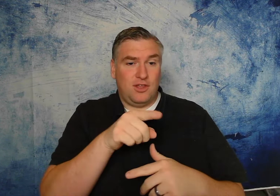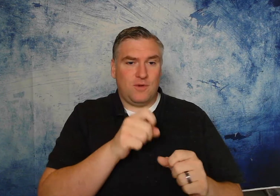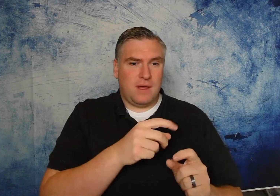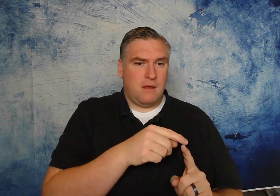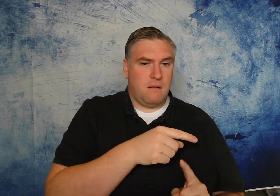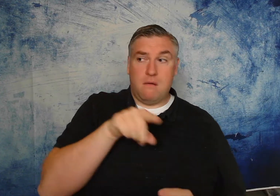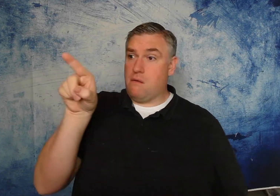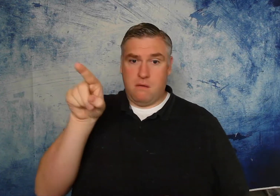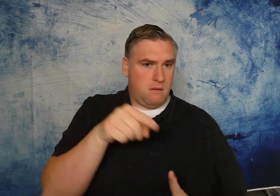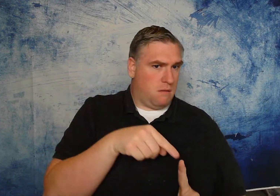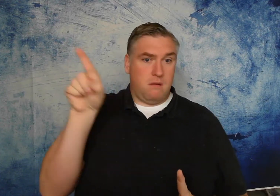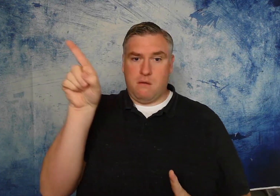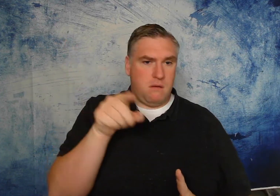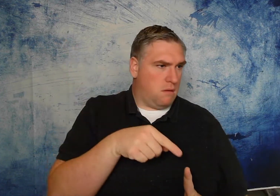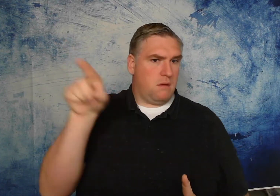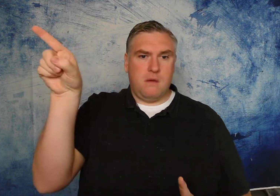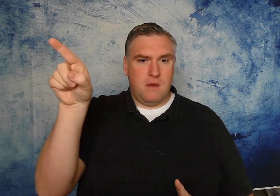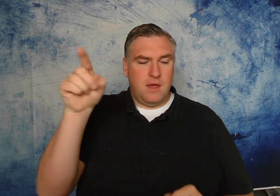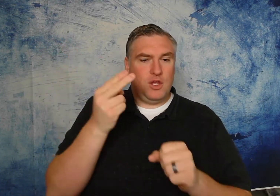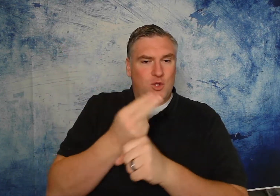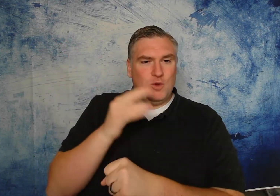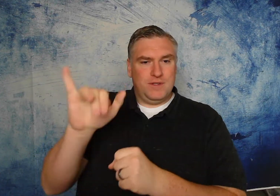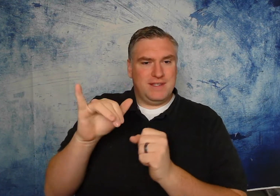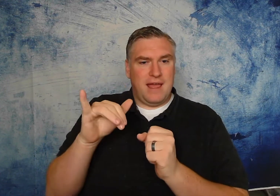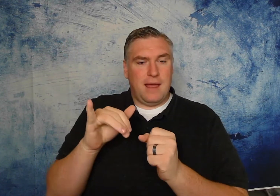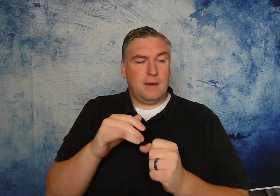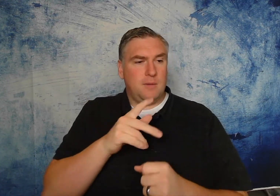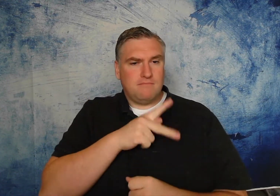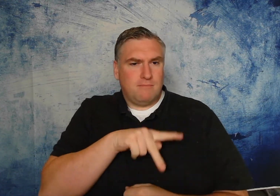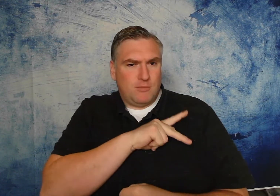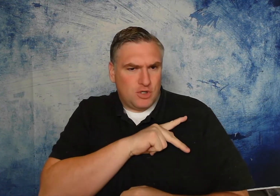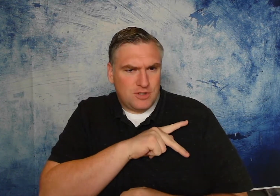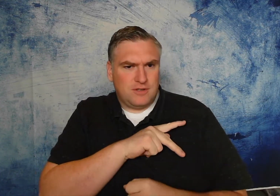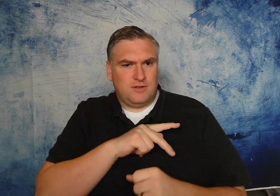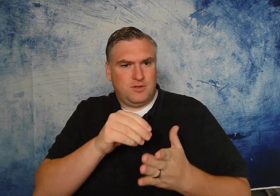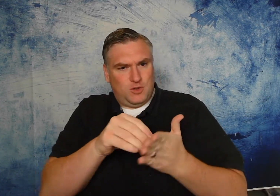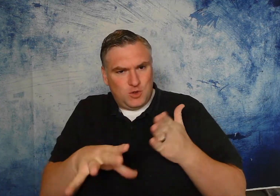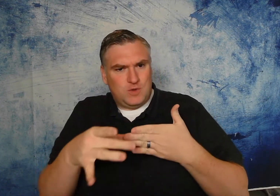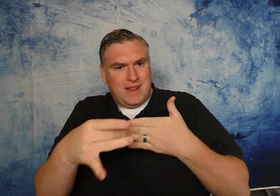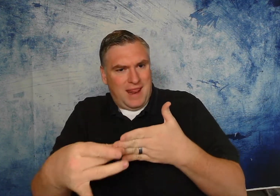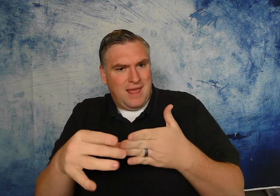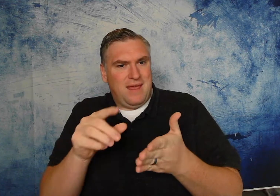leave it there all day and then we can refer back to it, back to it, back to it. Use that personal,